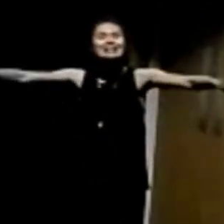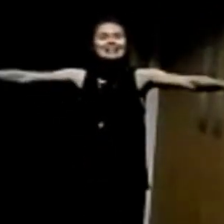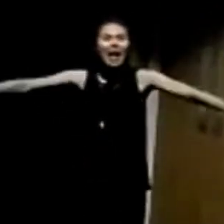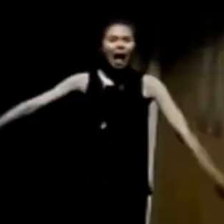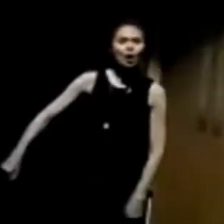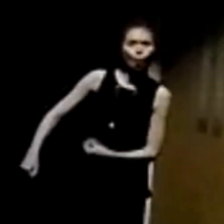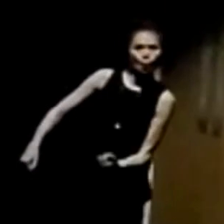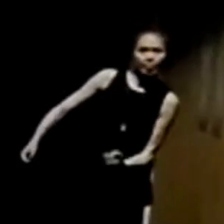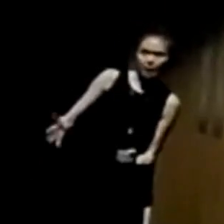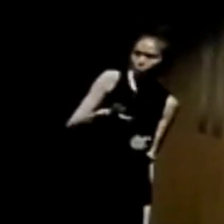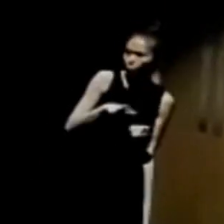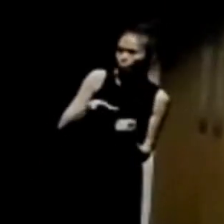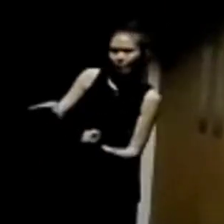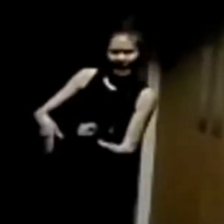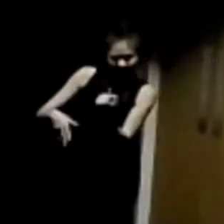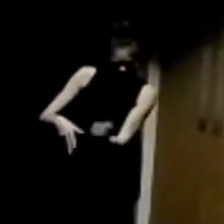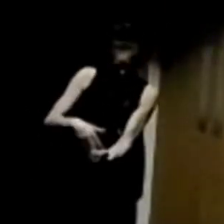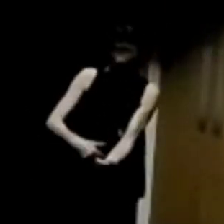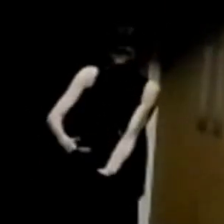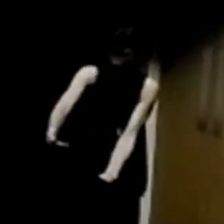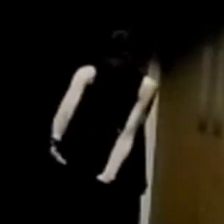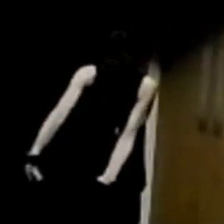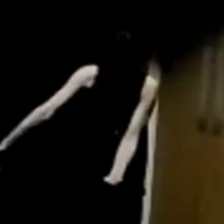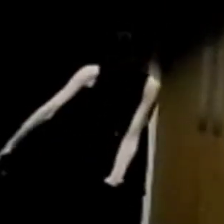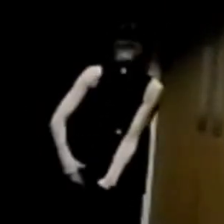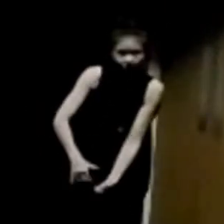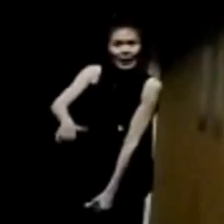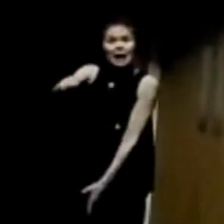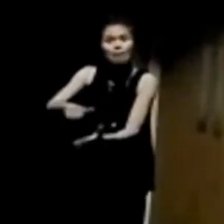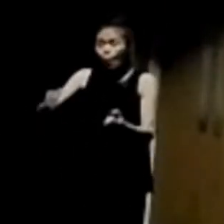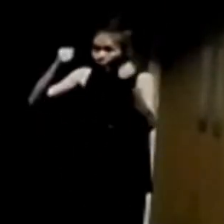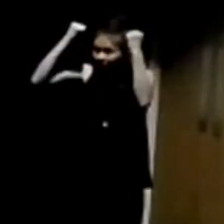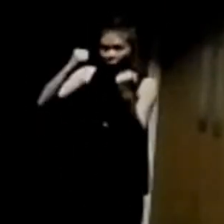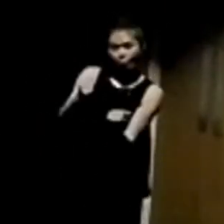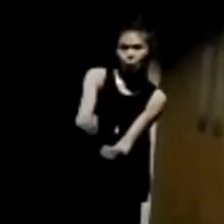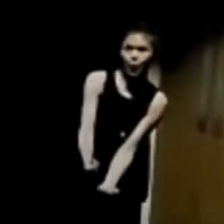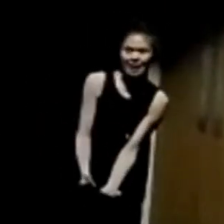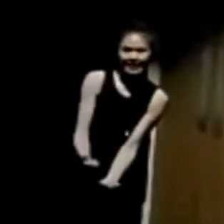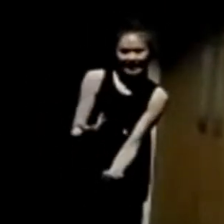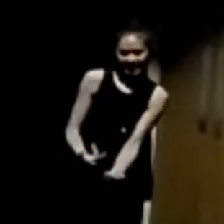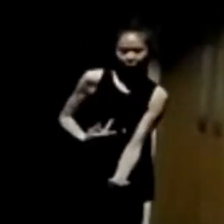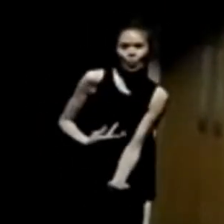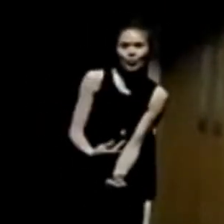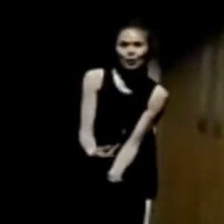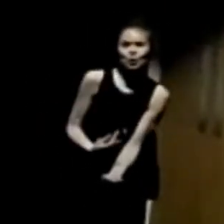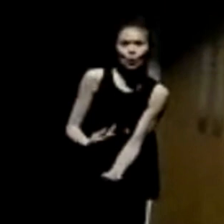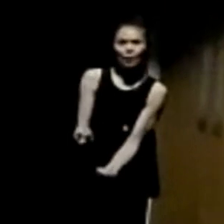His dick was so big he bought it away, now the two of them ride the Norfolk coast hopper.